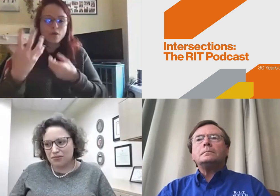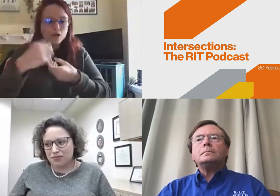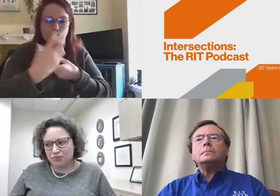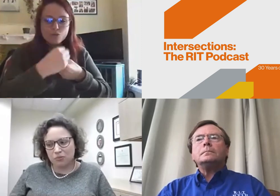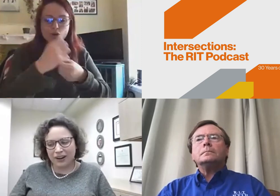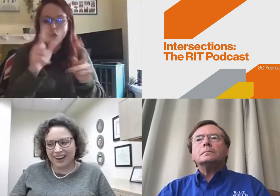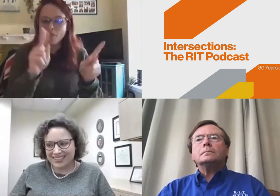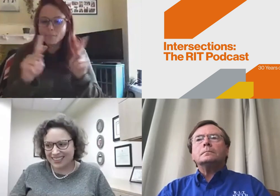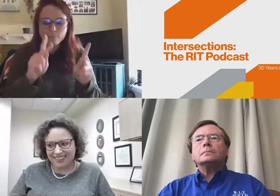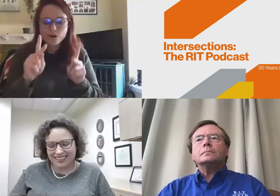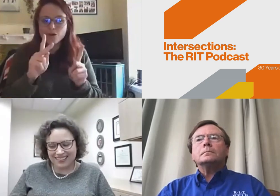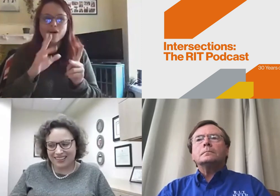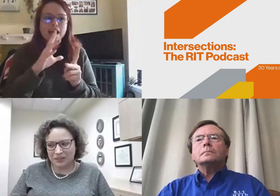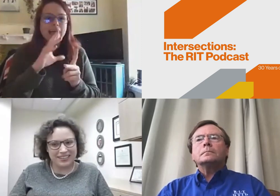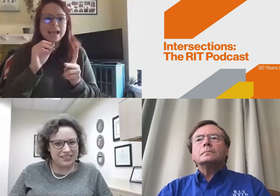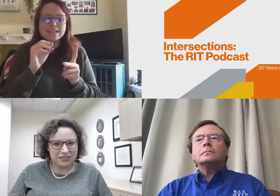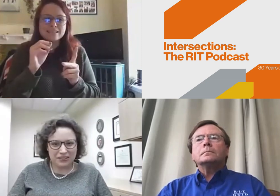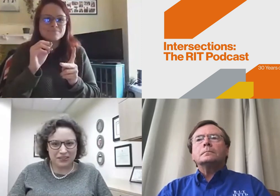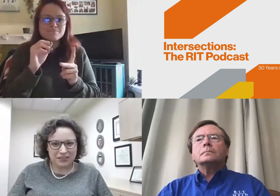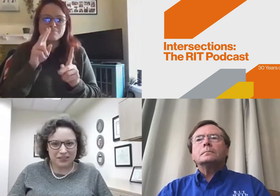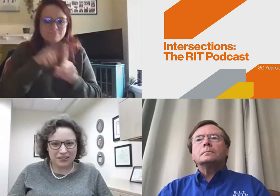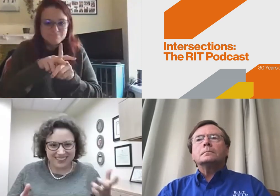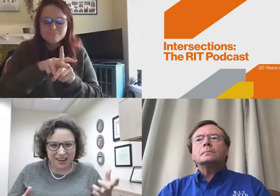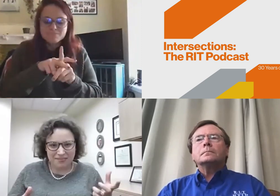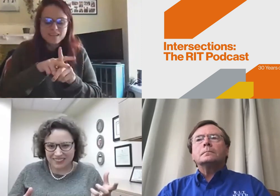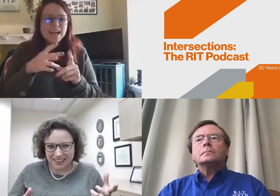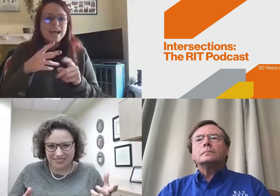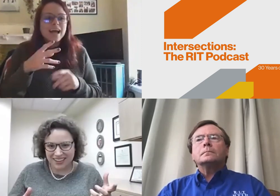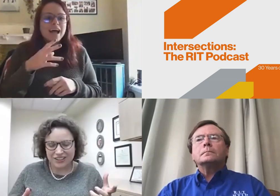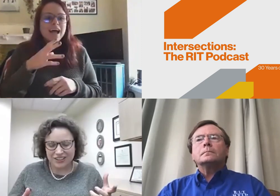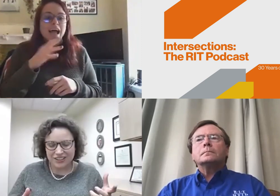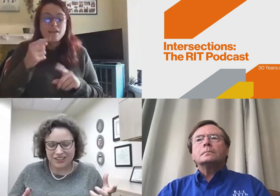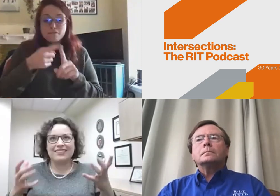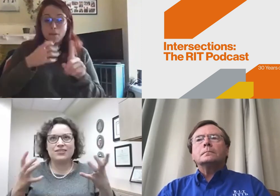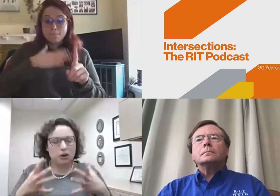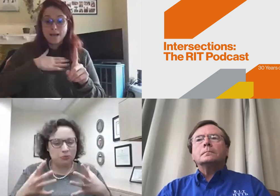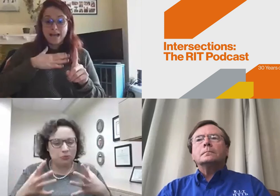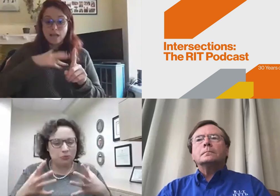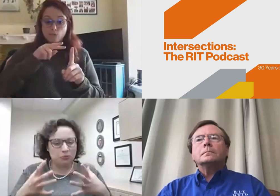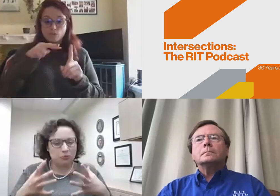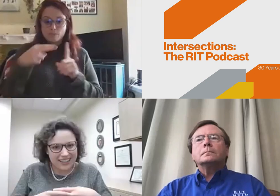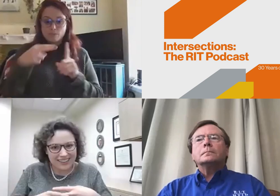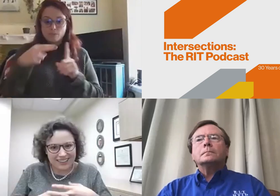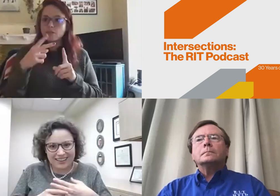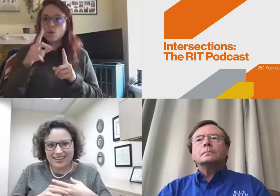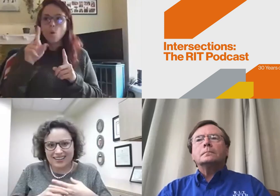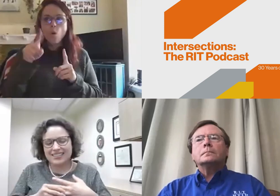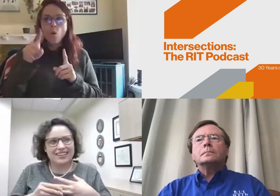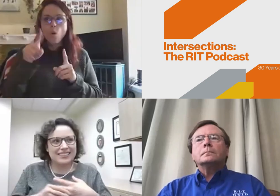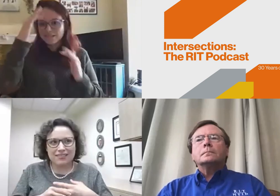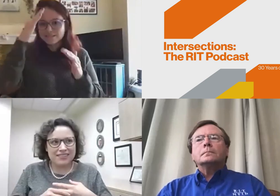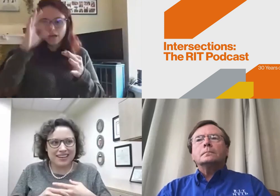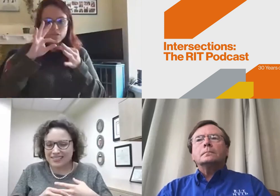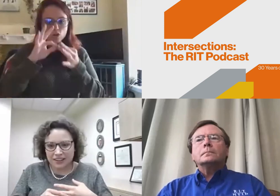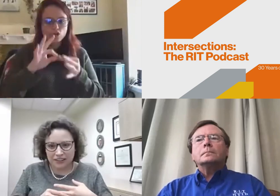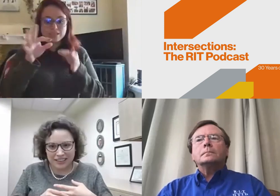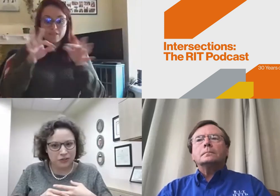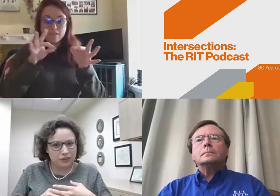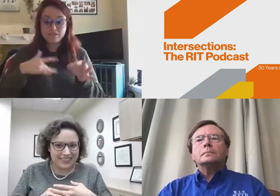And from where I sit, the only sort of philosophical definition that has felt right to me is this idea of necessary creativity.